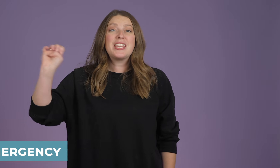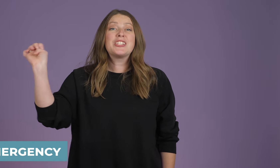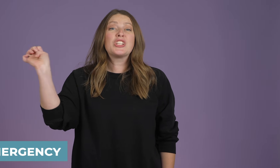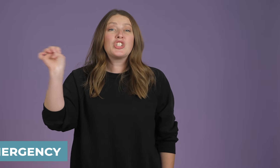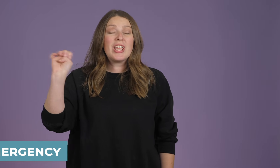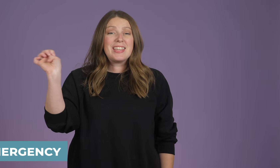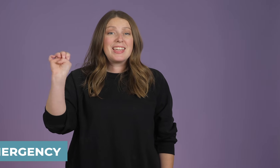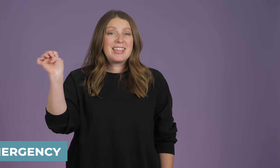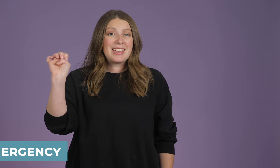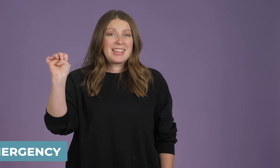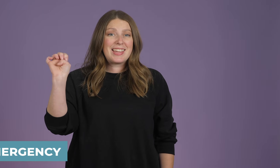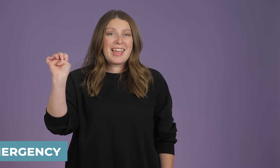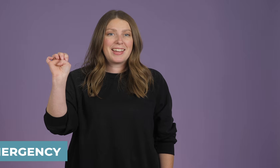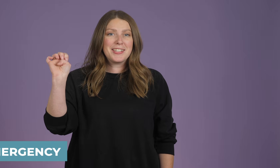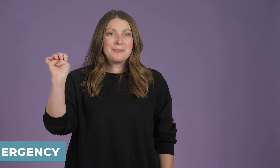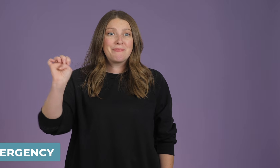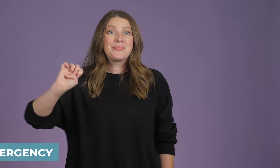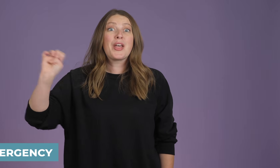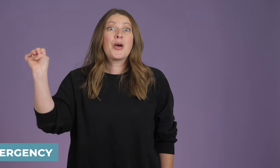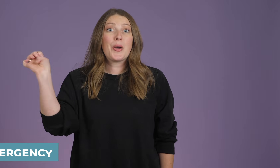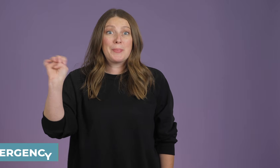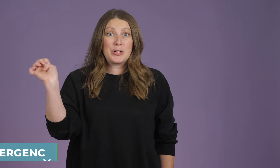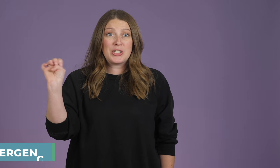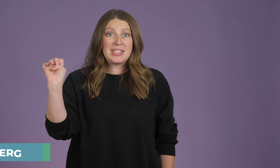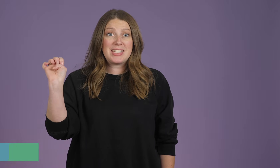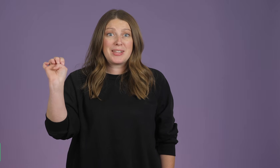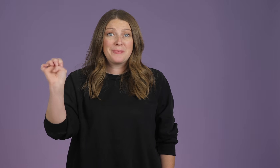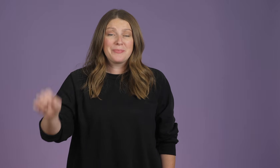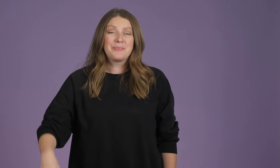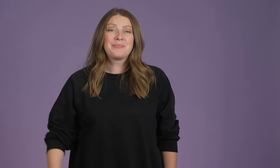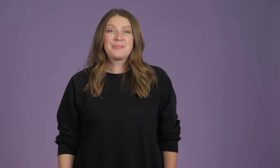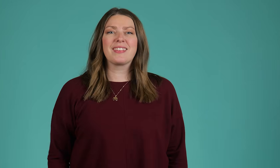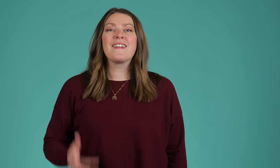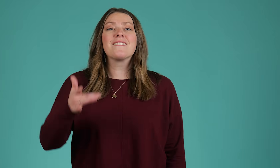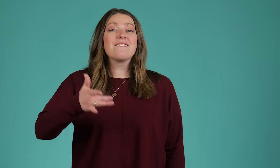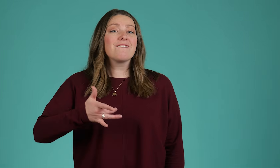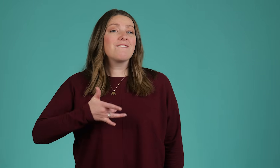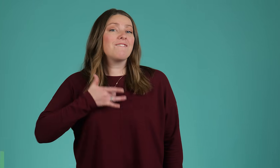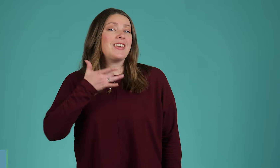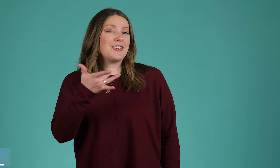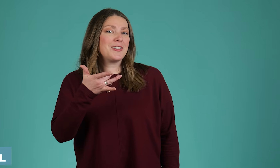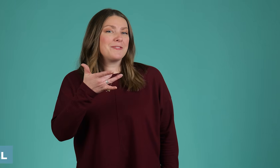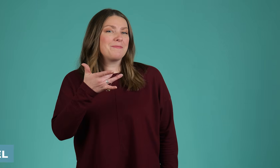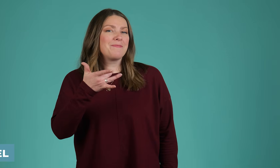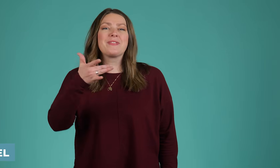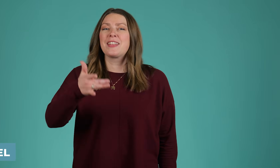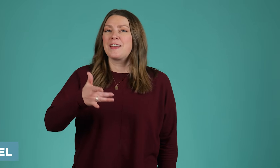It's a shaking E-hand emergency. Feel.